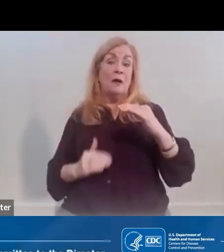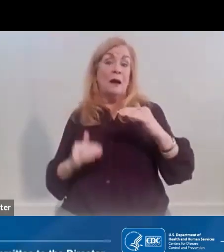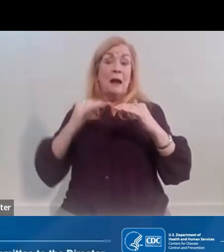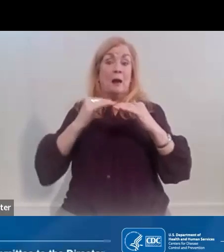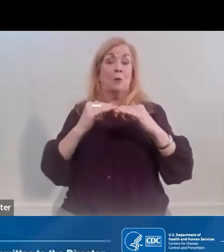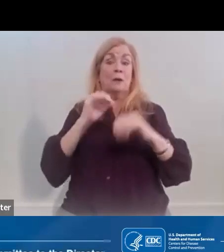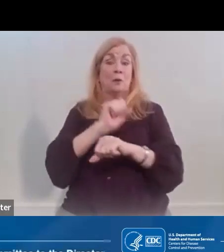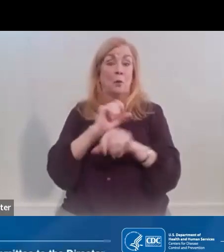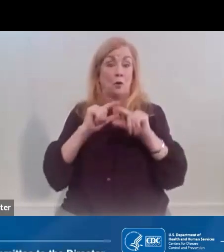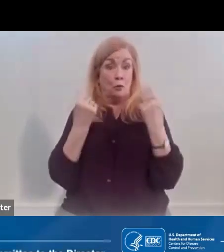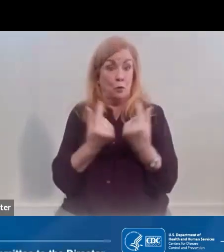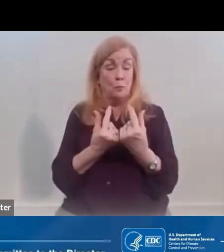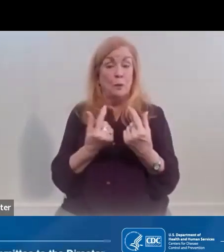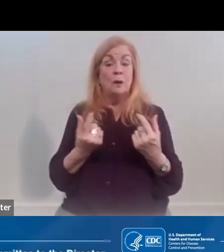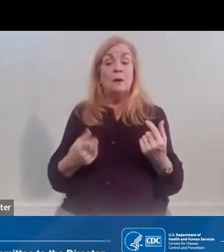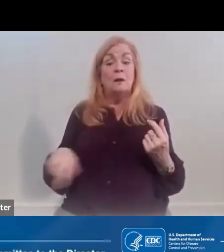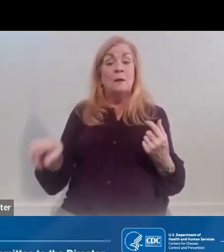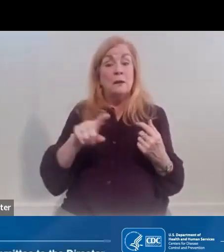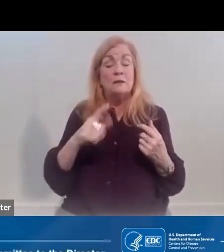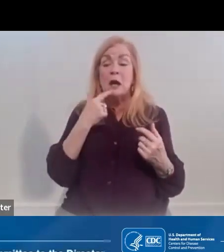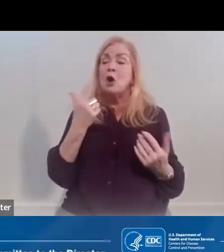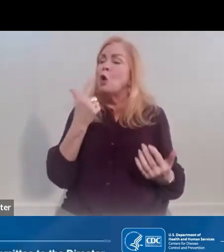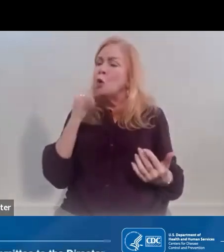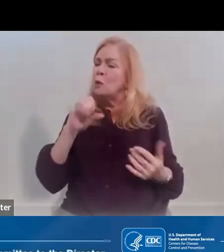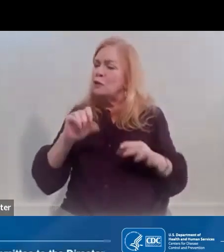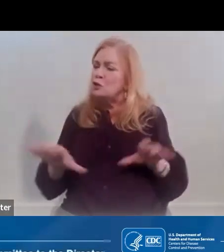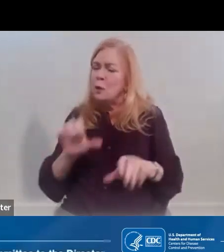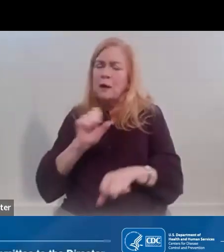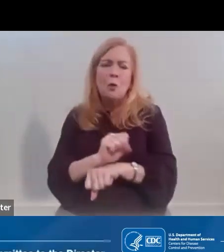that where the work is getting done and who it is that is doing the work is disconnected